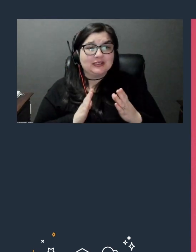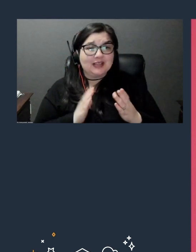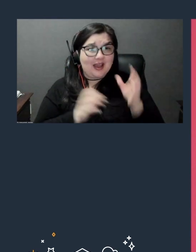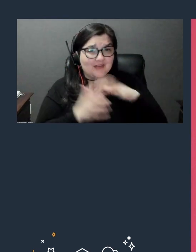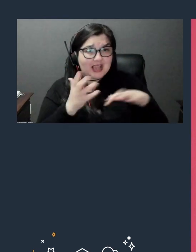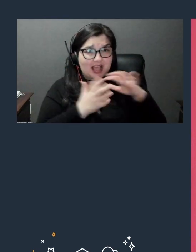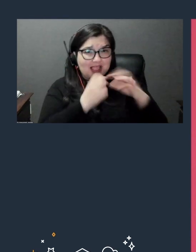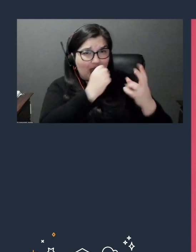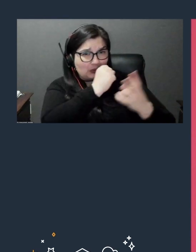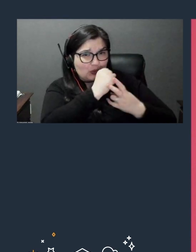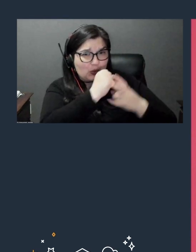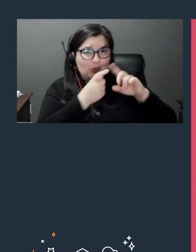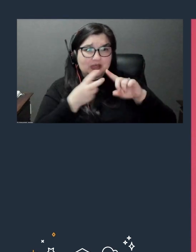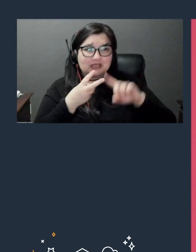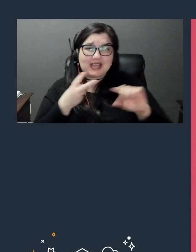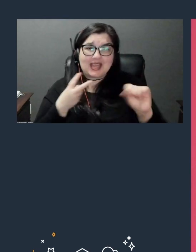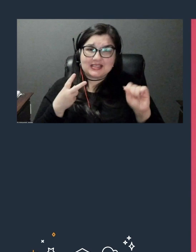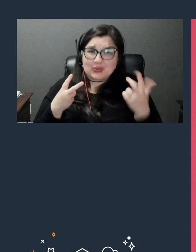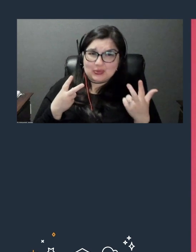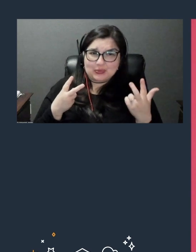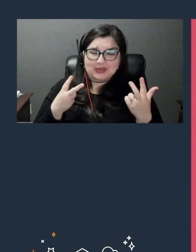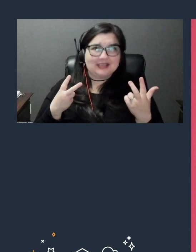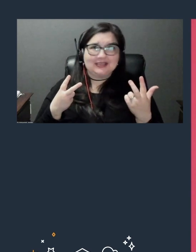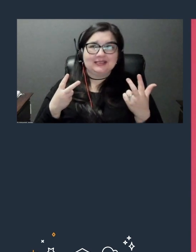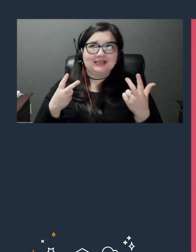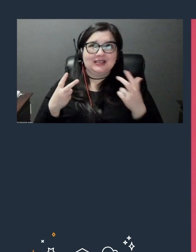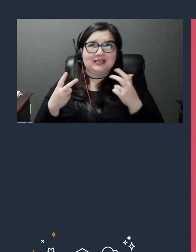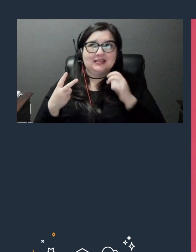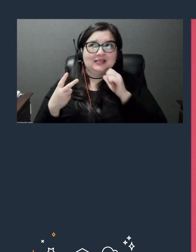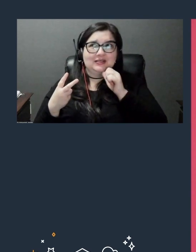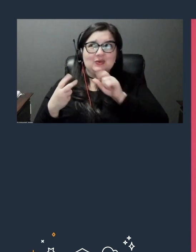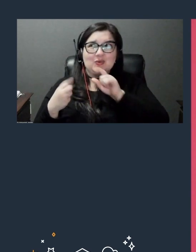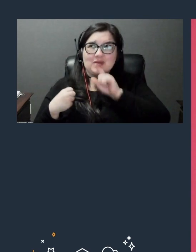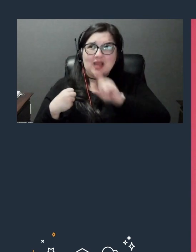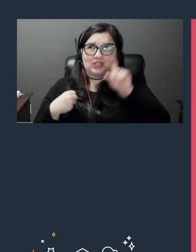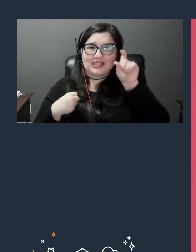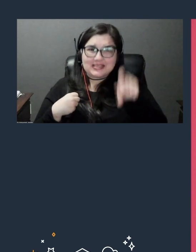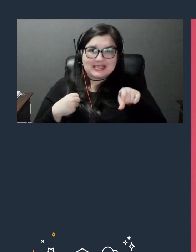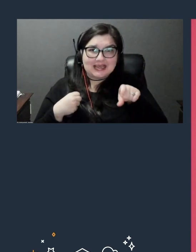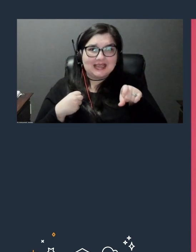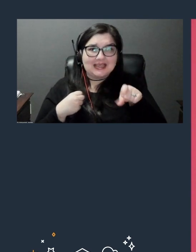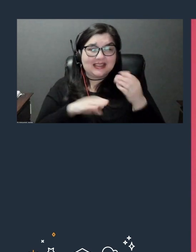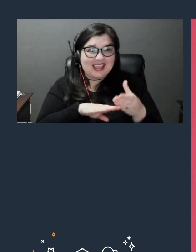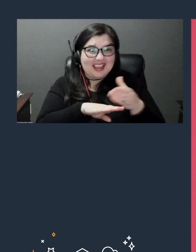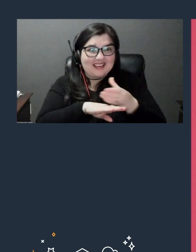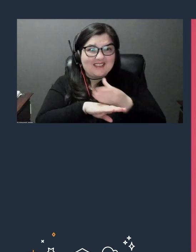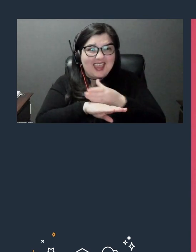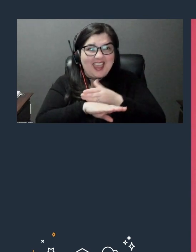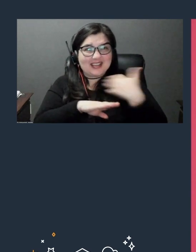that you don't actually need these advanced checksum features. S3 is durable, S3 computes checksums,